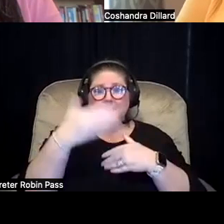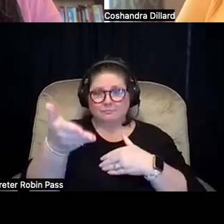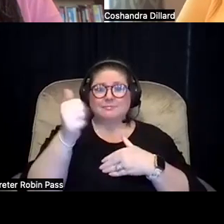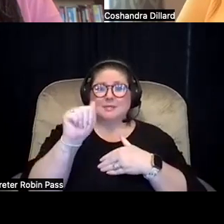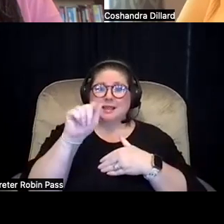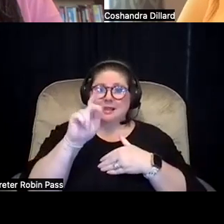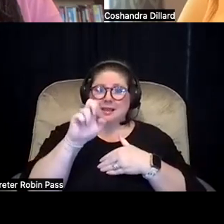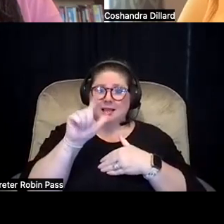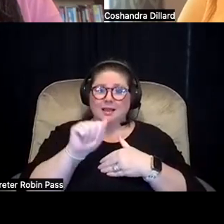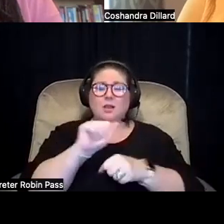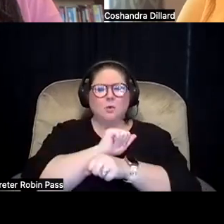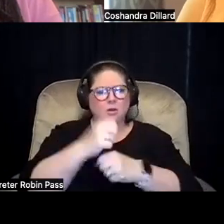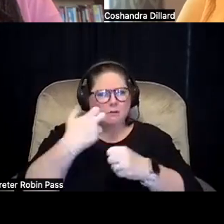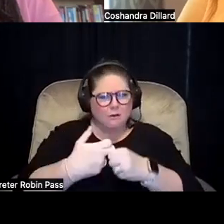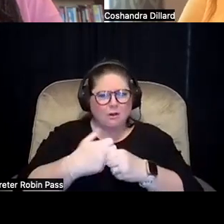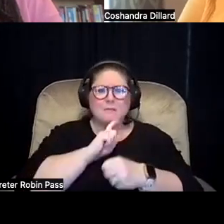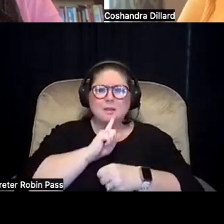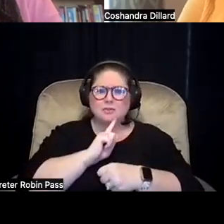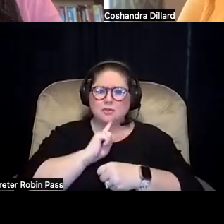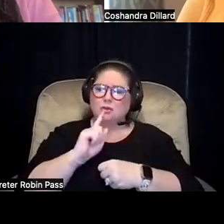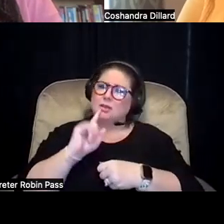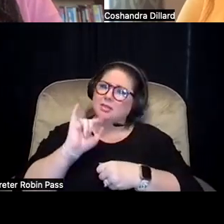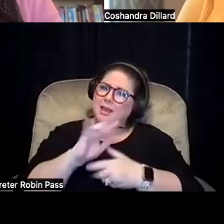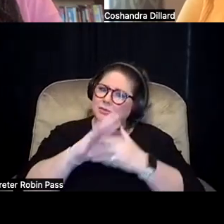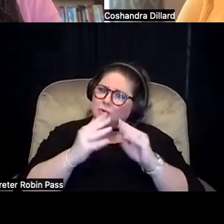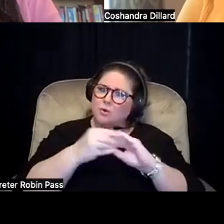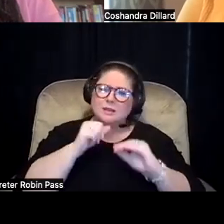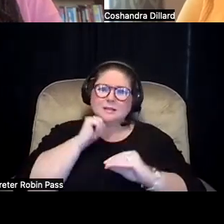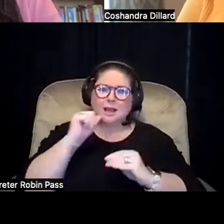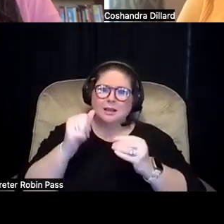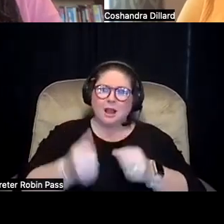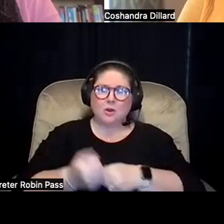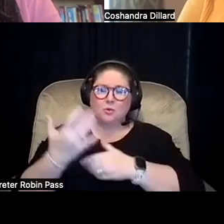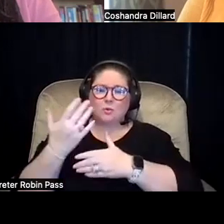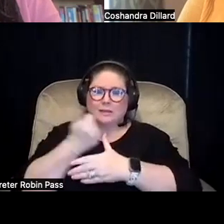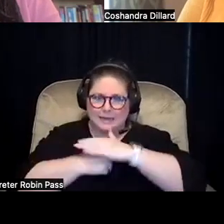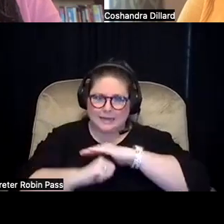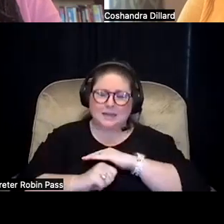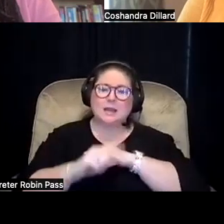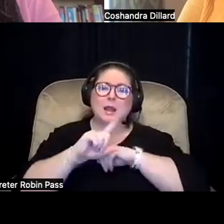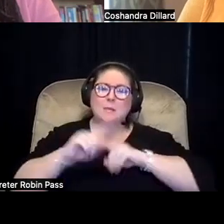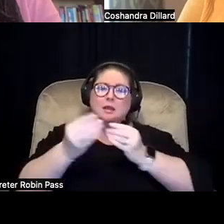that these stories are not erased but that they continue to be told so that we can learn from not